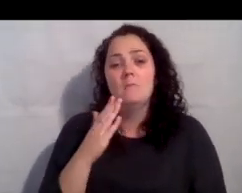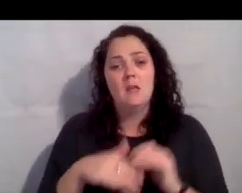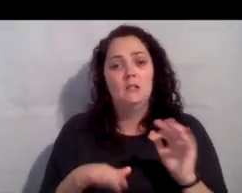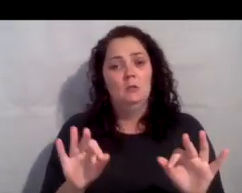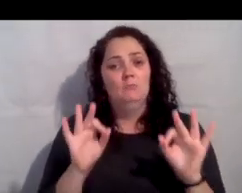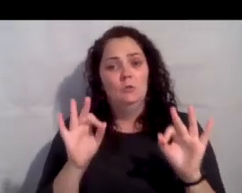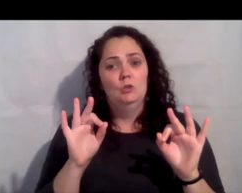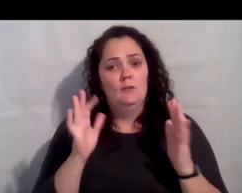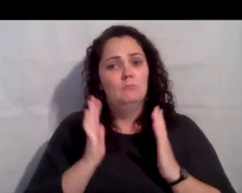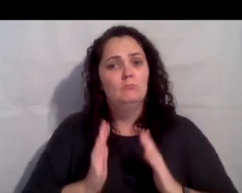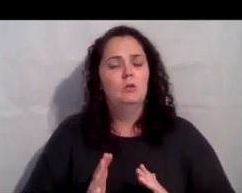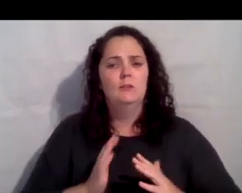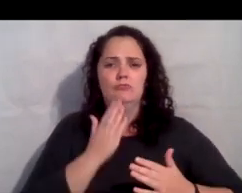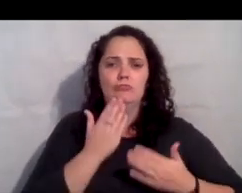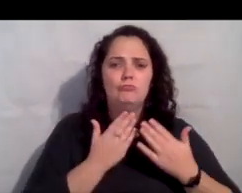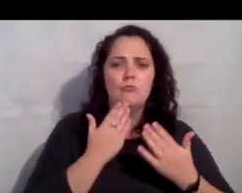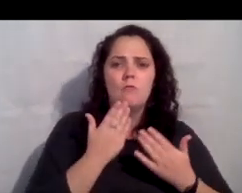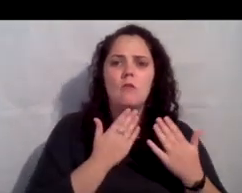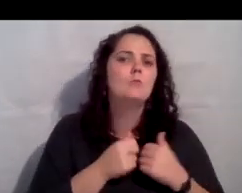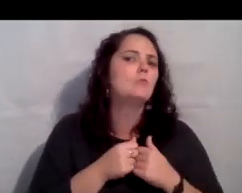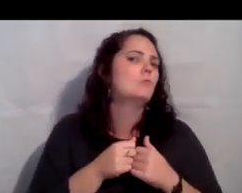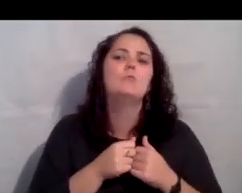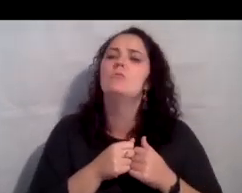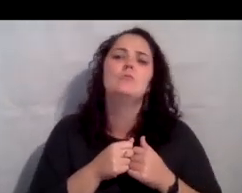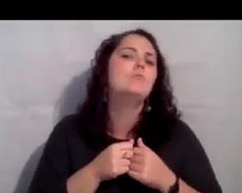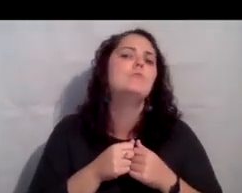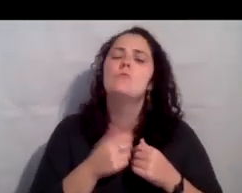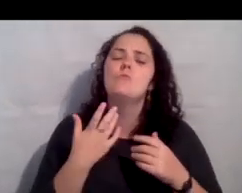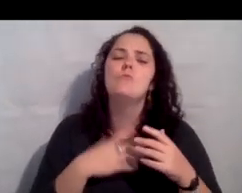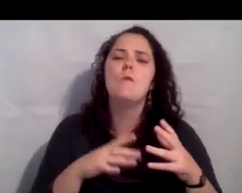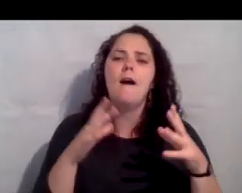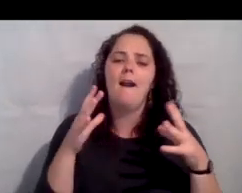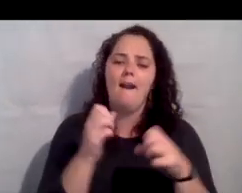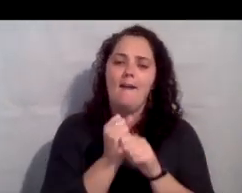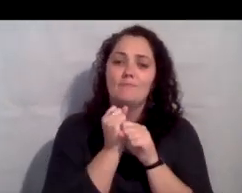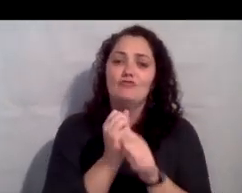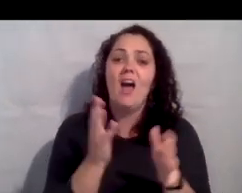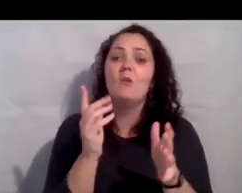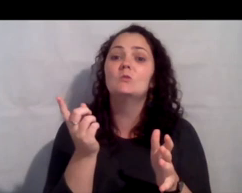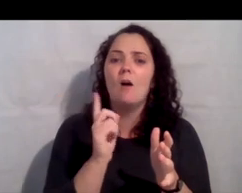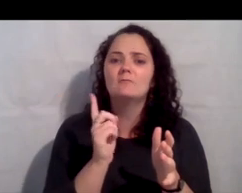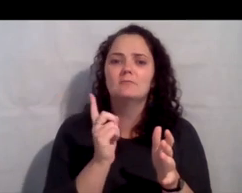anatomically accurate description, it's about the attitude, the mood, the gesture in space of that body.